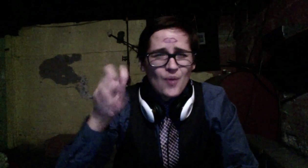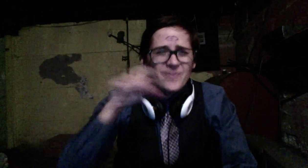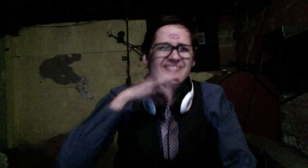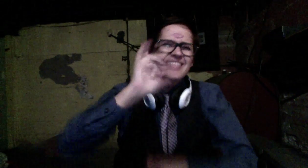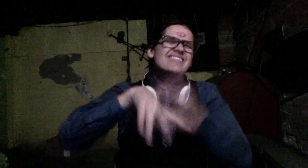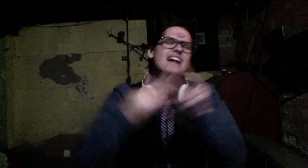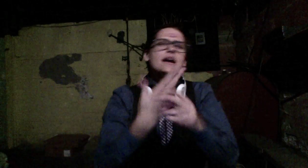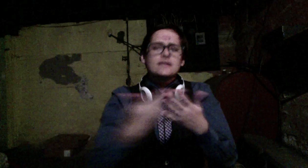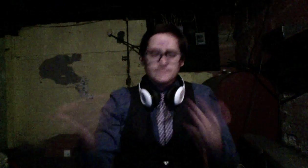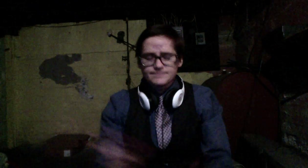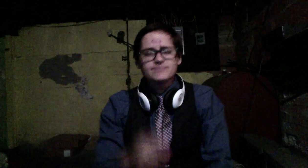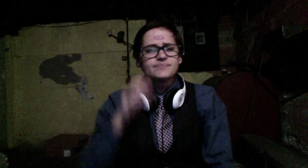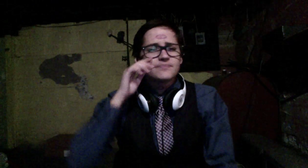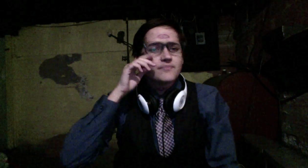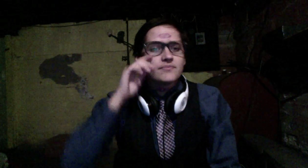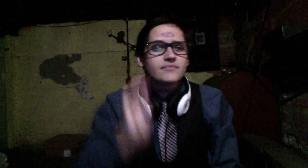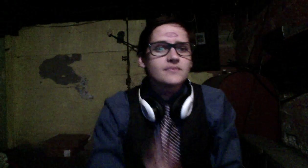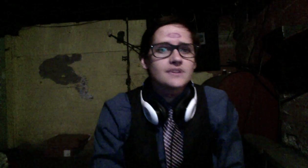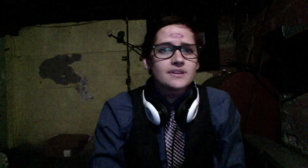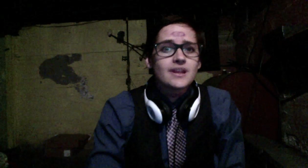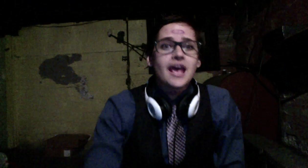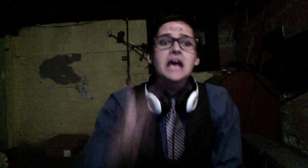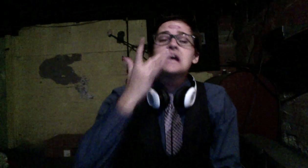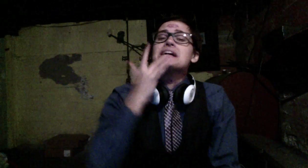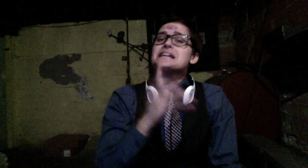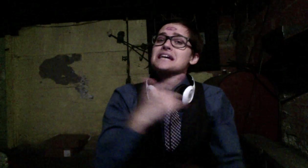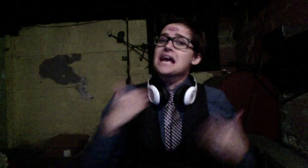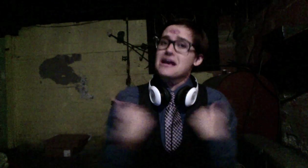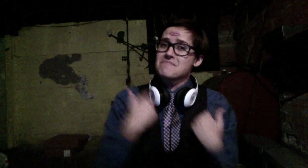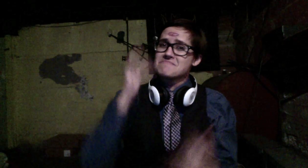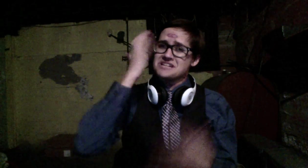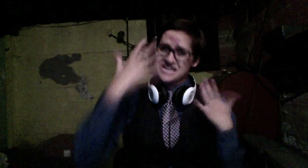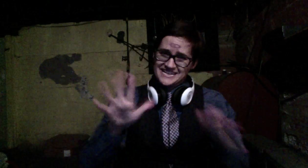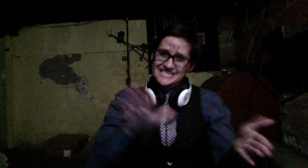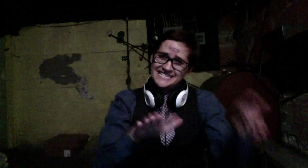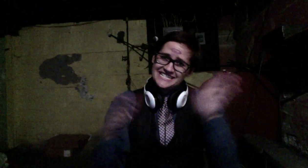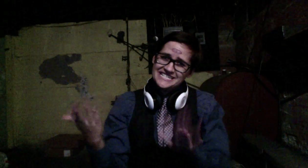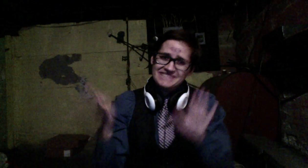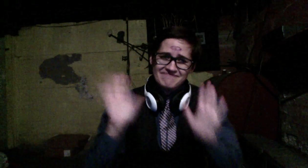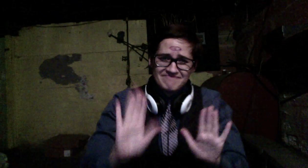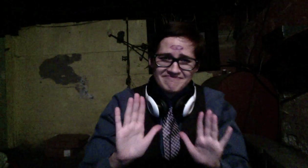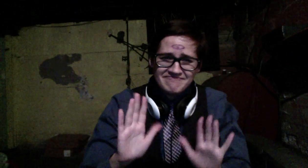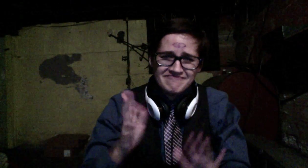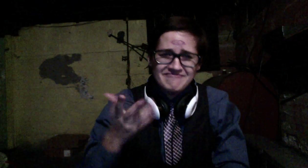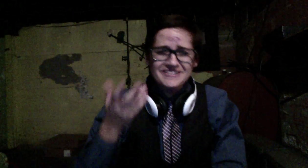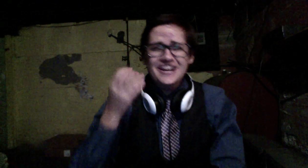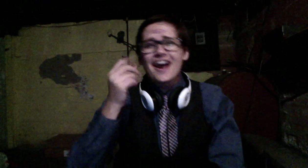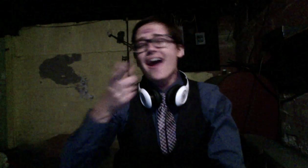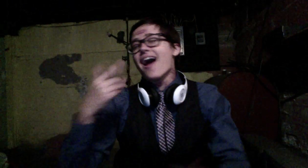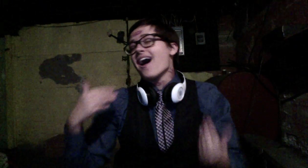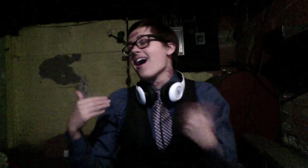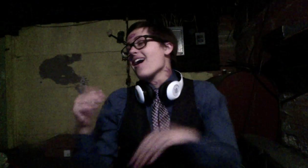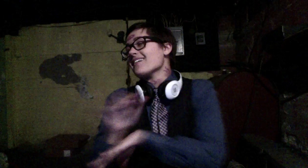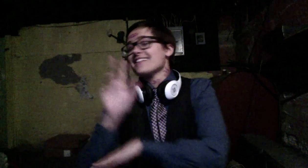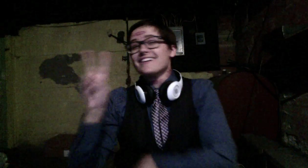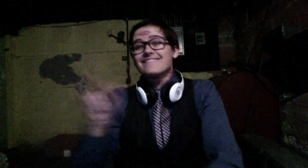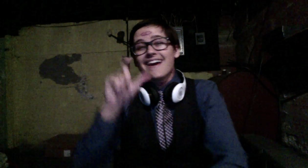THAT KIND THING LUCKY ANIMAL SEEM ALREADY DEAD SO NIGHT V-A-L-E